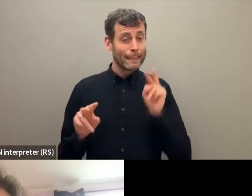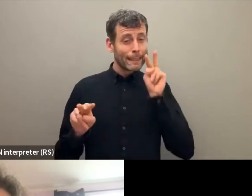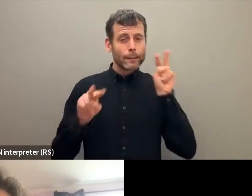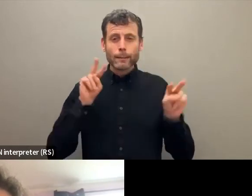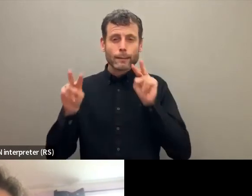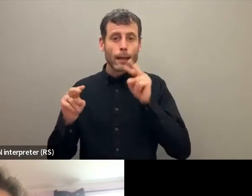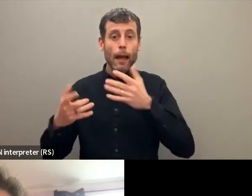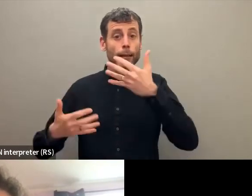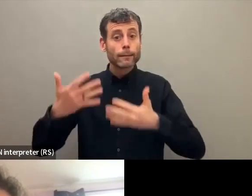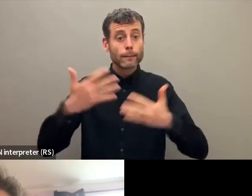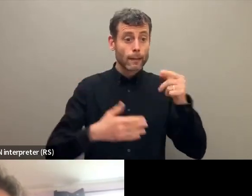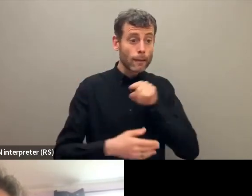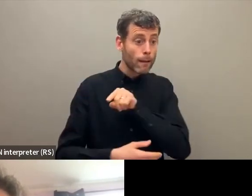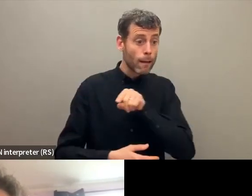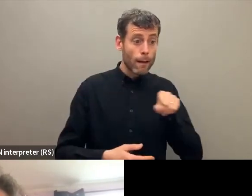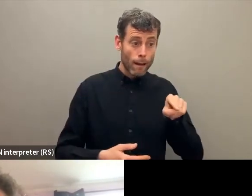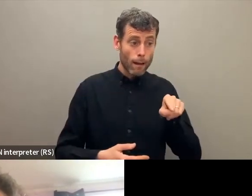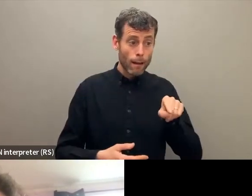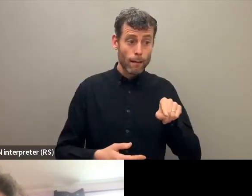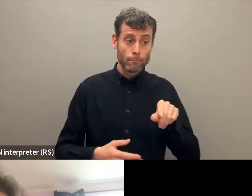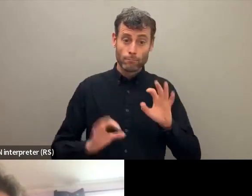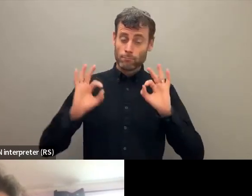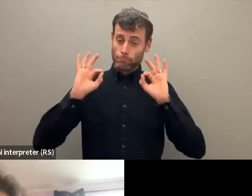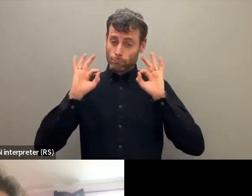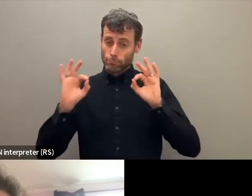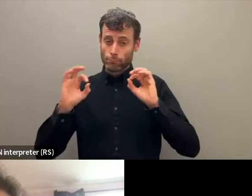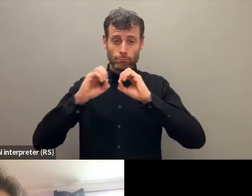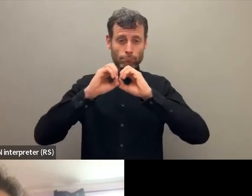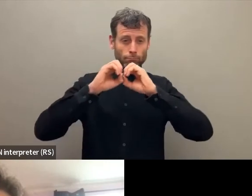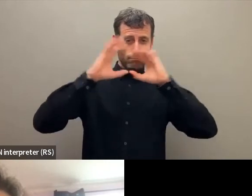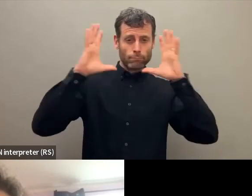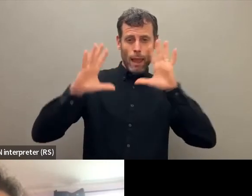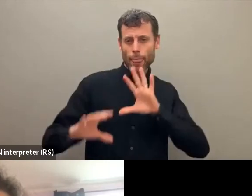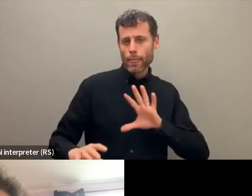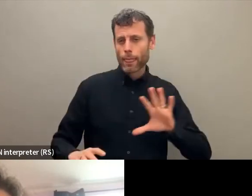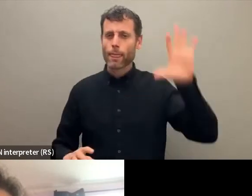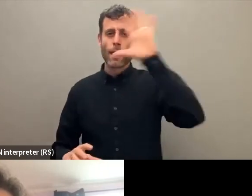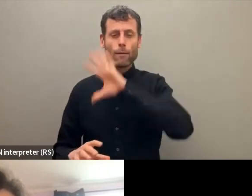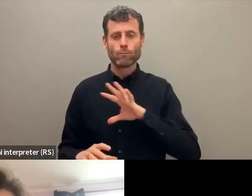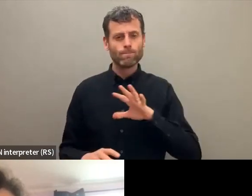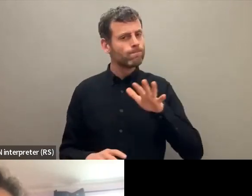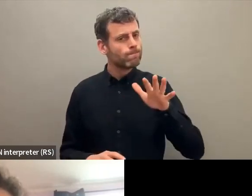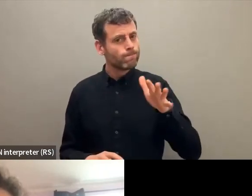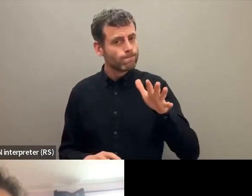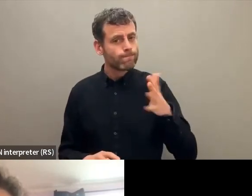Sophie Mitra: There might be a technical issue with the Q amp a box I don't know if anyone tried to type A question, we are trying to fix it.